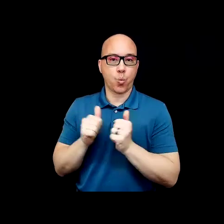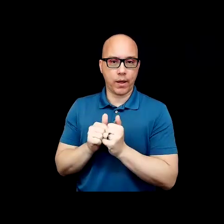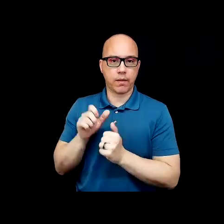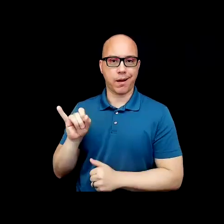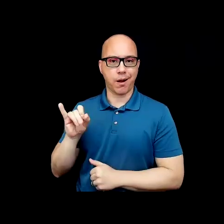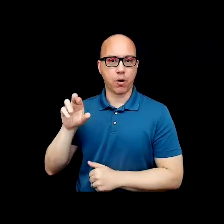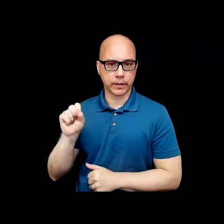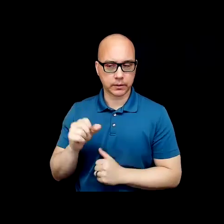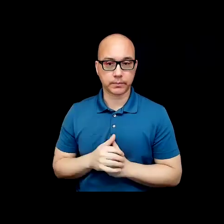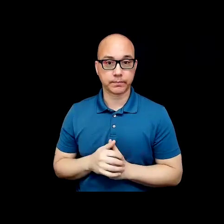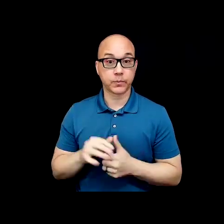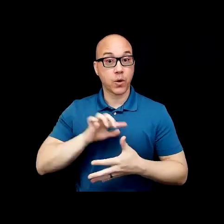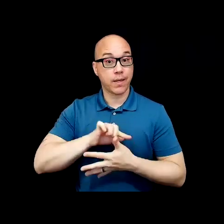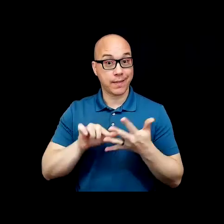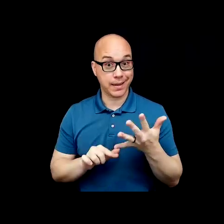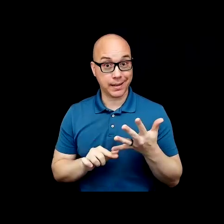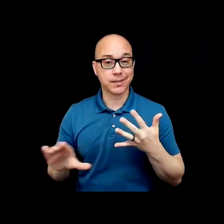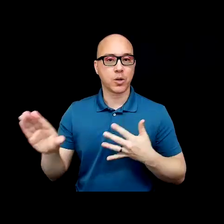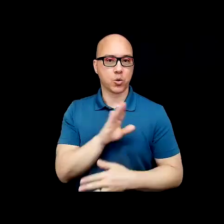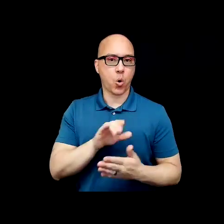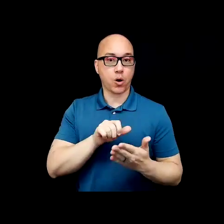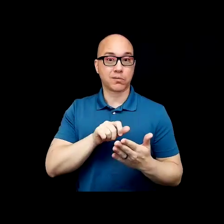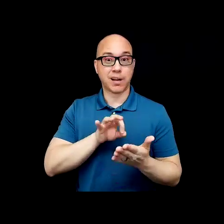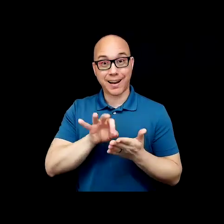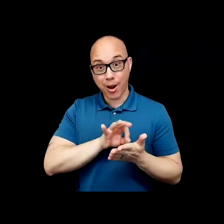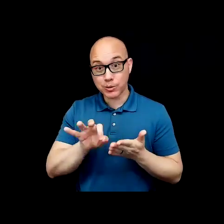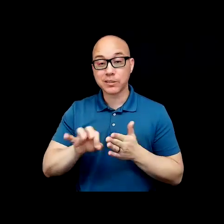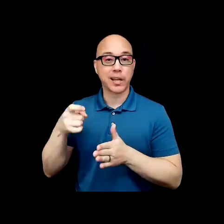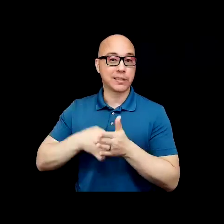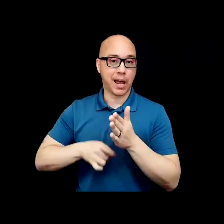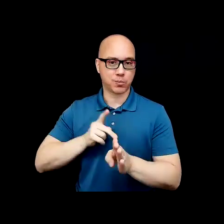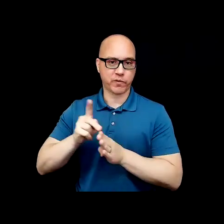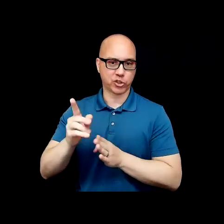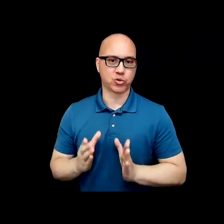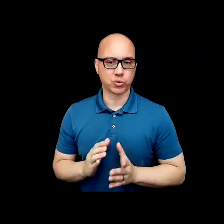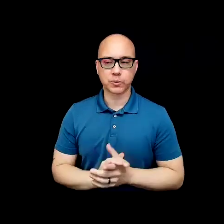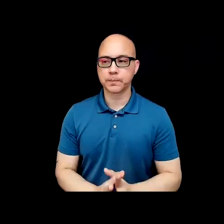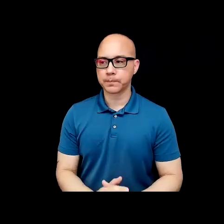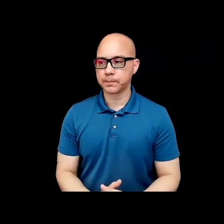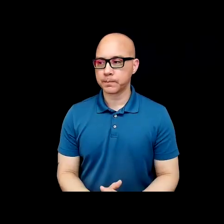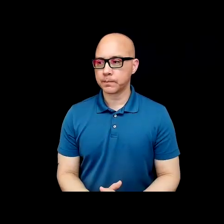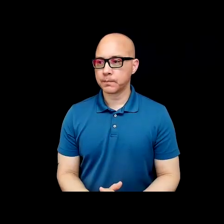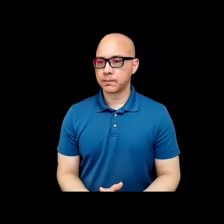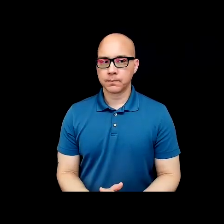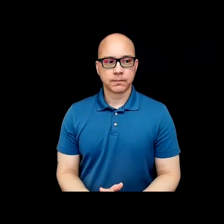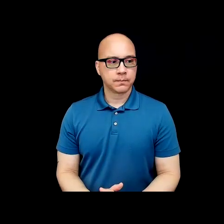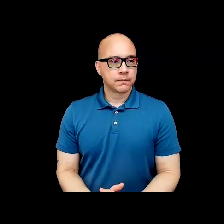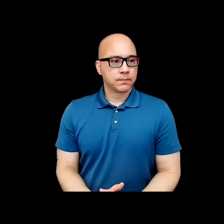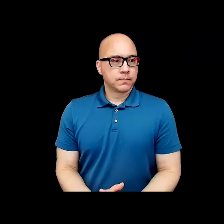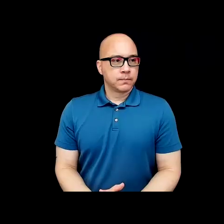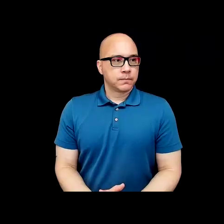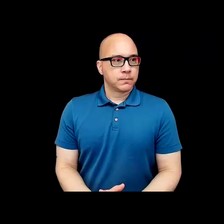So, these are your accounting and tax professionals.